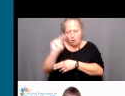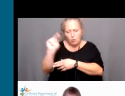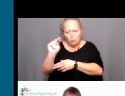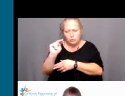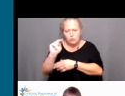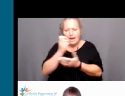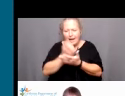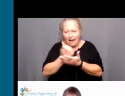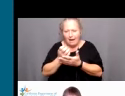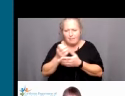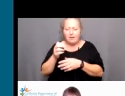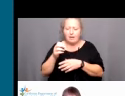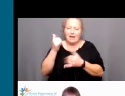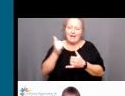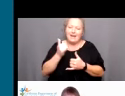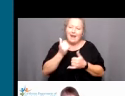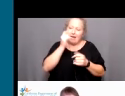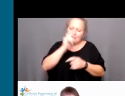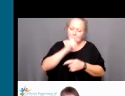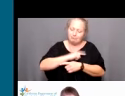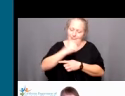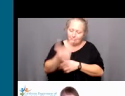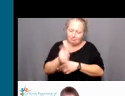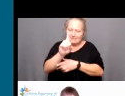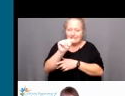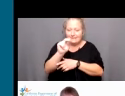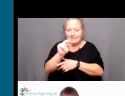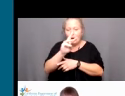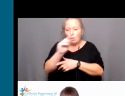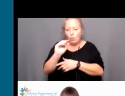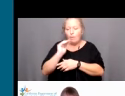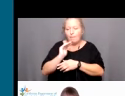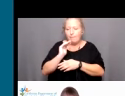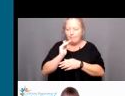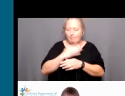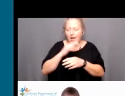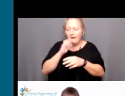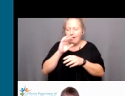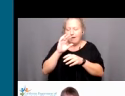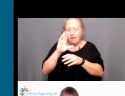Now i'm eager to pass it over to Dan Woo my colleague, who will introduce our first speaker next slide.